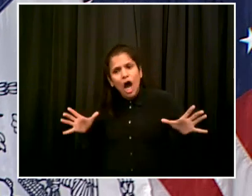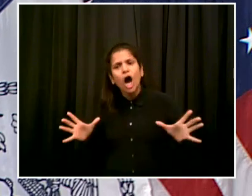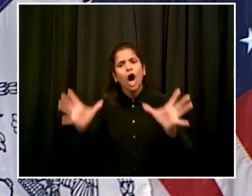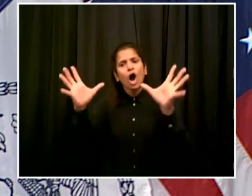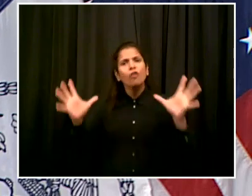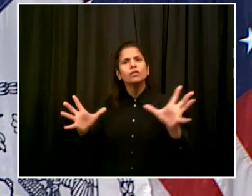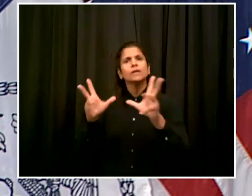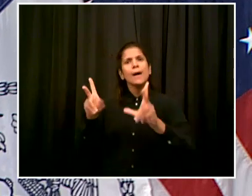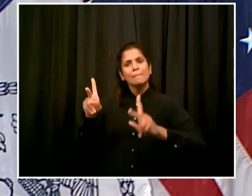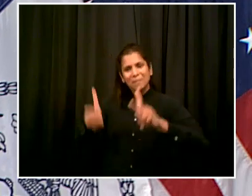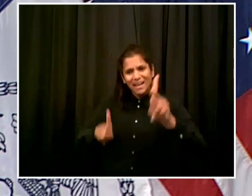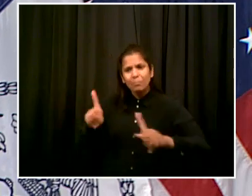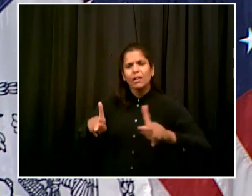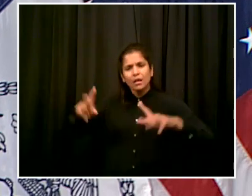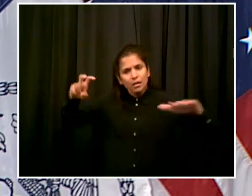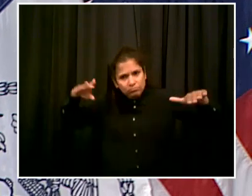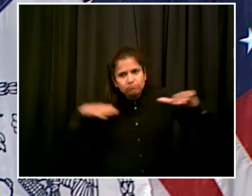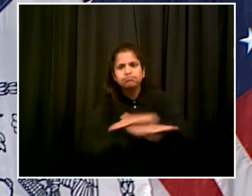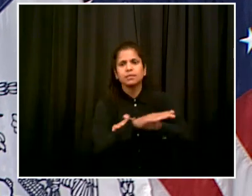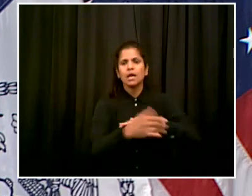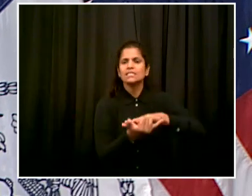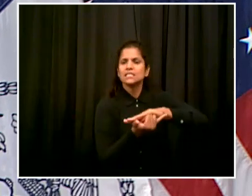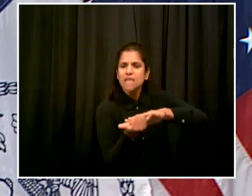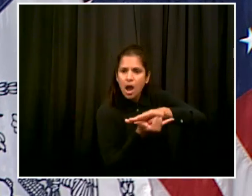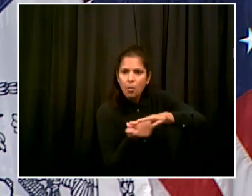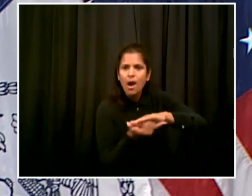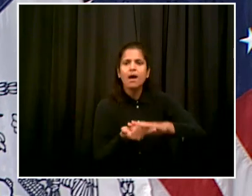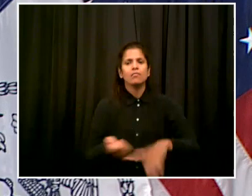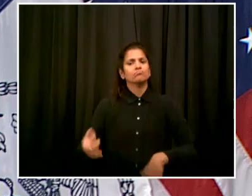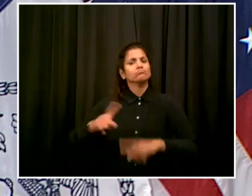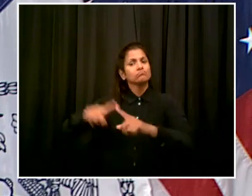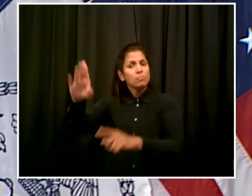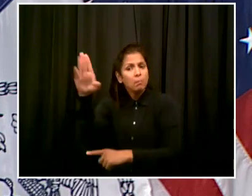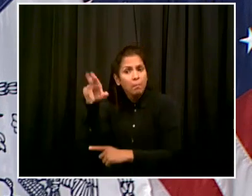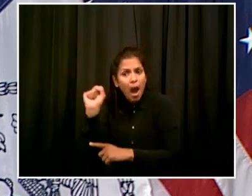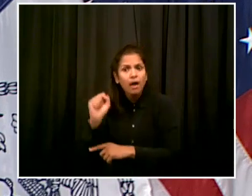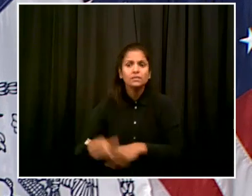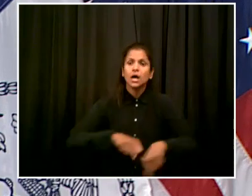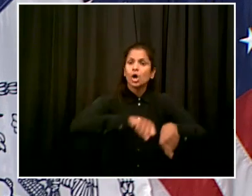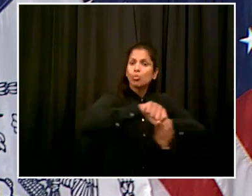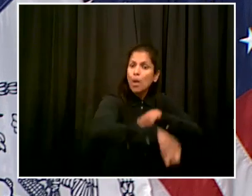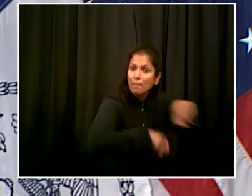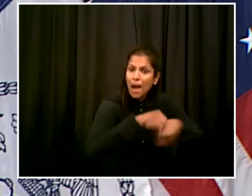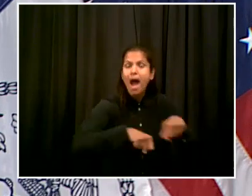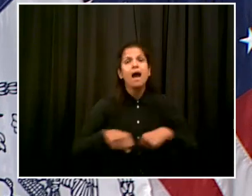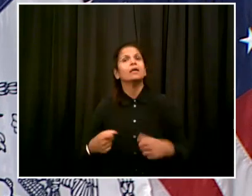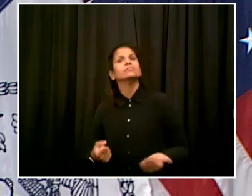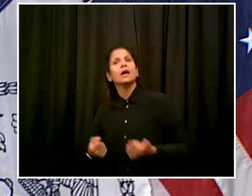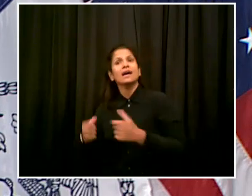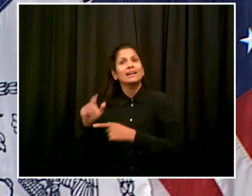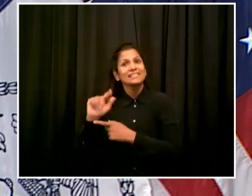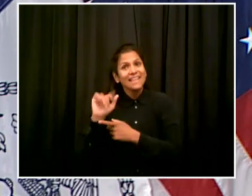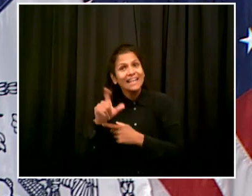LIKE BROOKLYN. THAT REALLY IS NOT MESOTHG IN THT AWAE RE DEALING WITH RIGHT NOW.